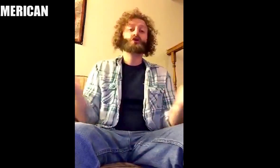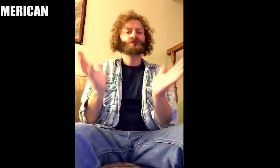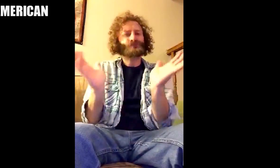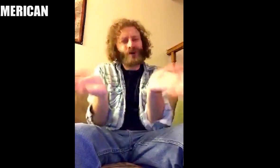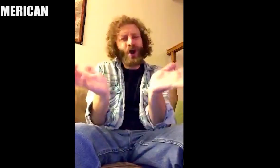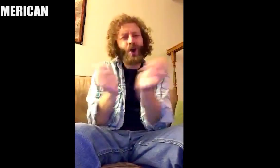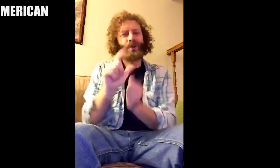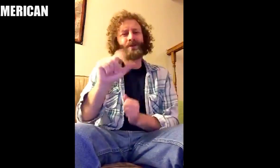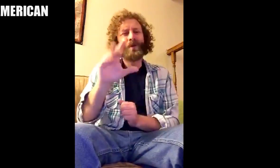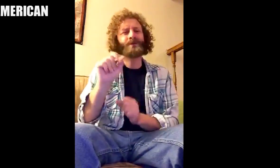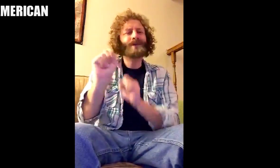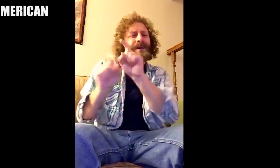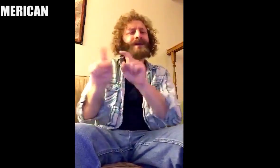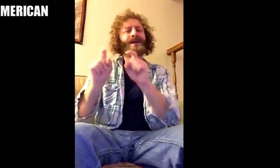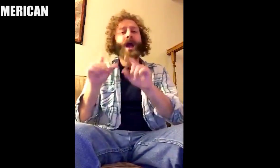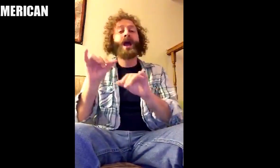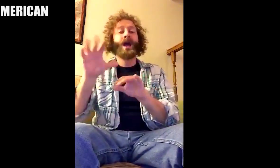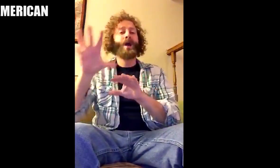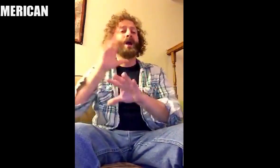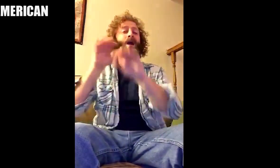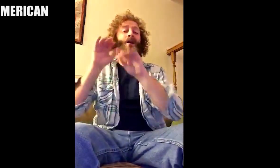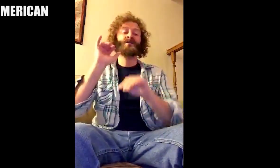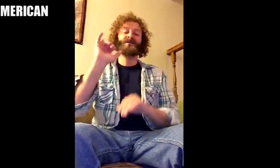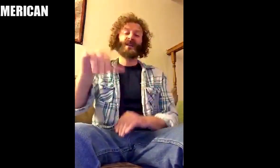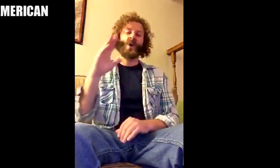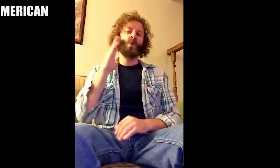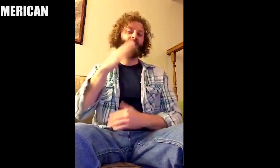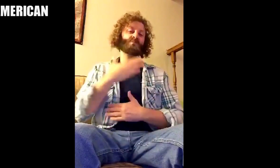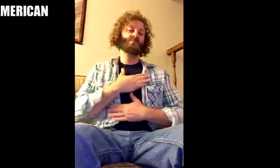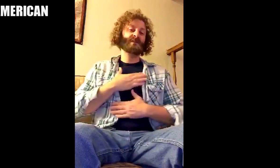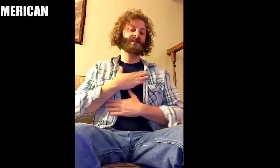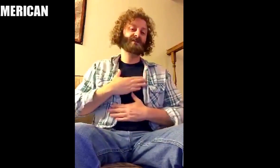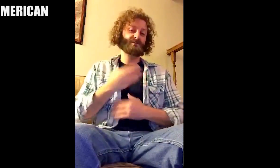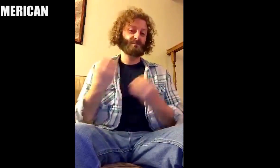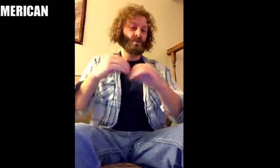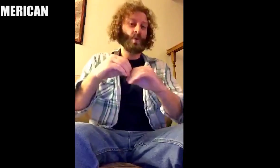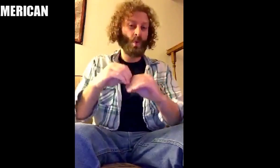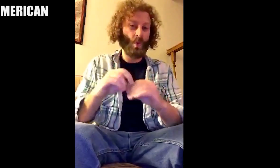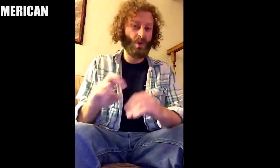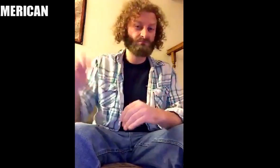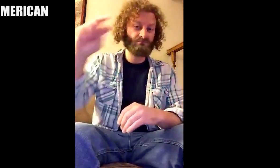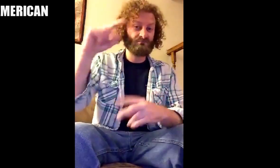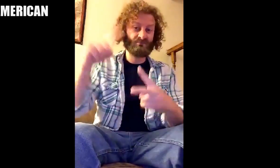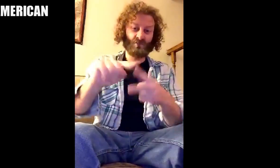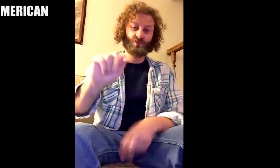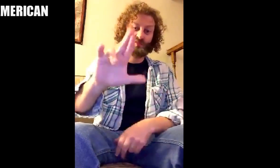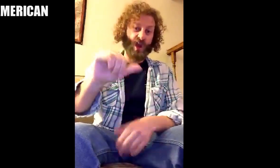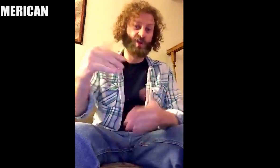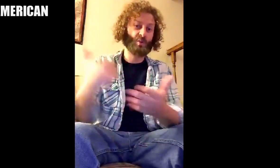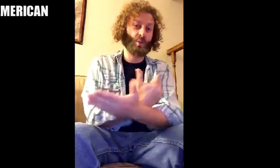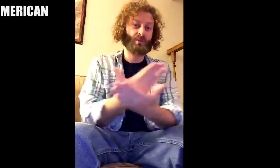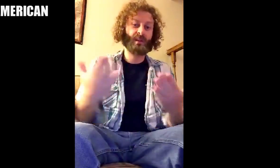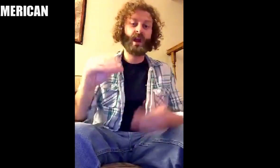Learning from the locals will change that and make you enjoy your travels more. Try new things and be assertive!